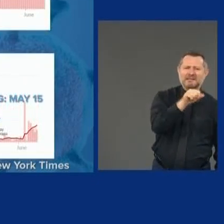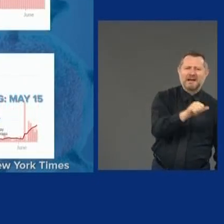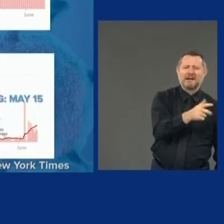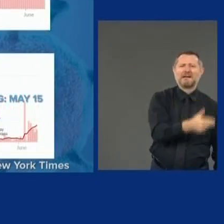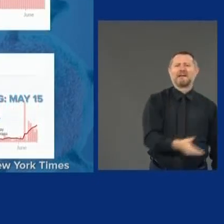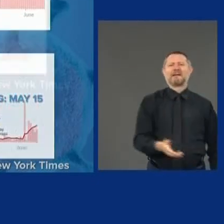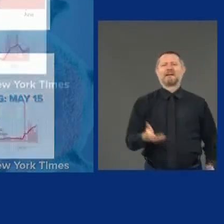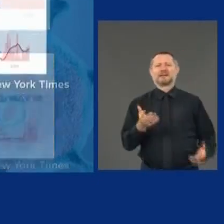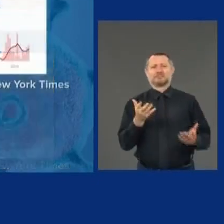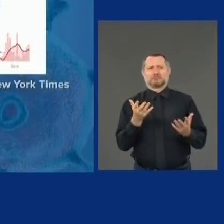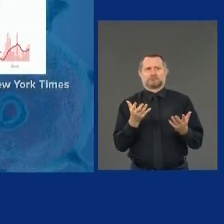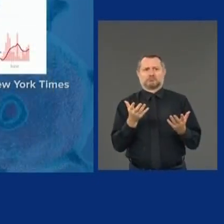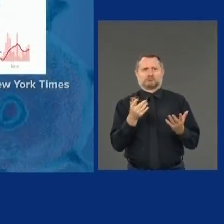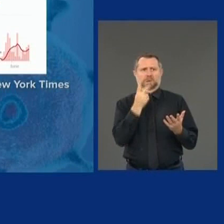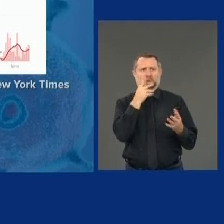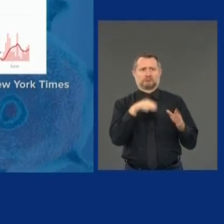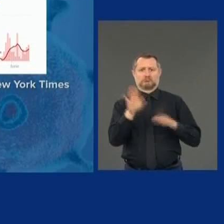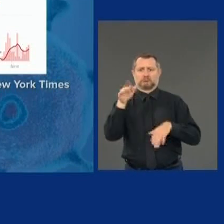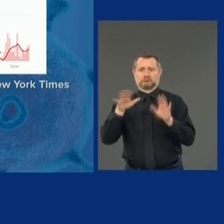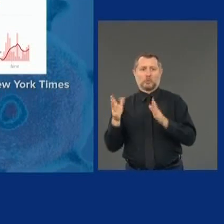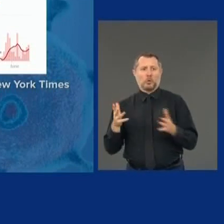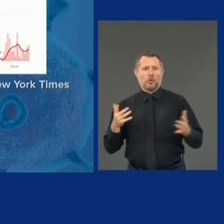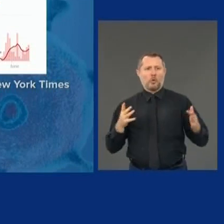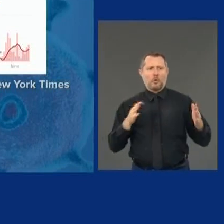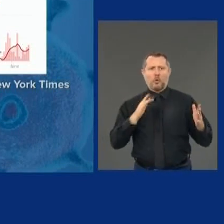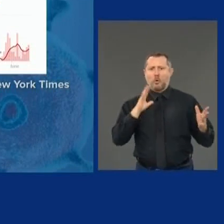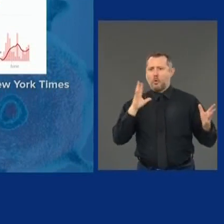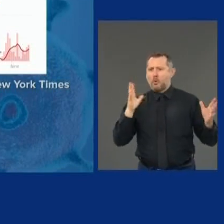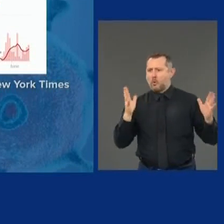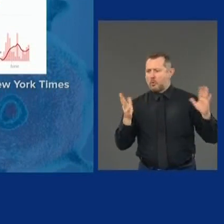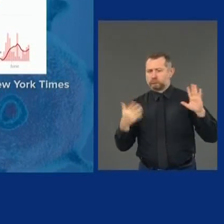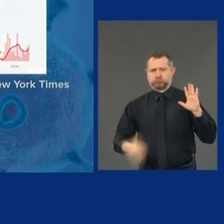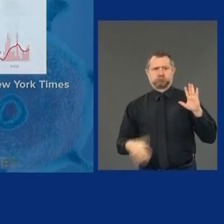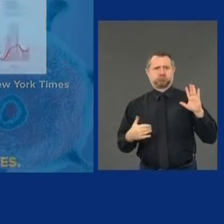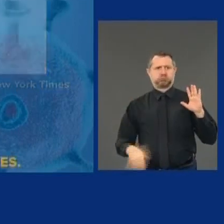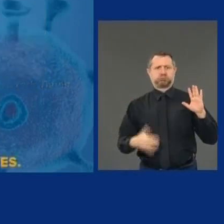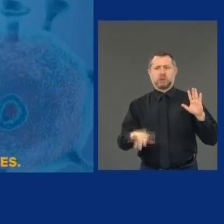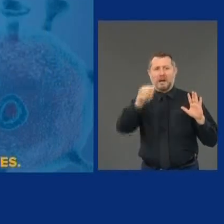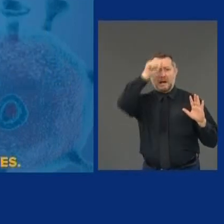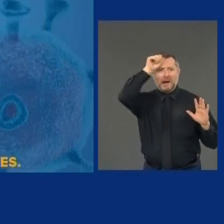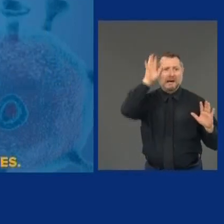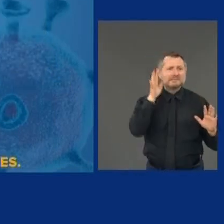LOOK AT ARKANSAS. LOOK AT NEVADA.